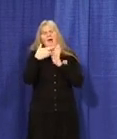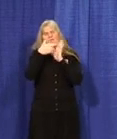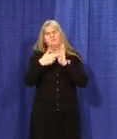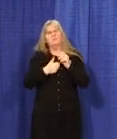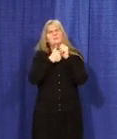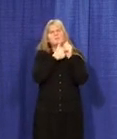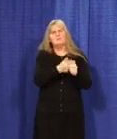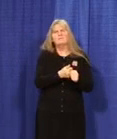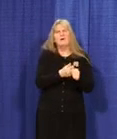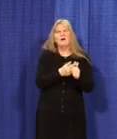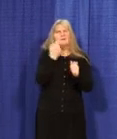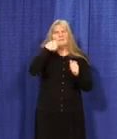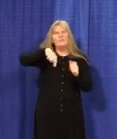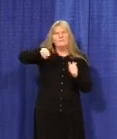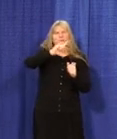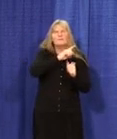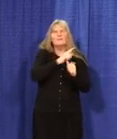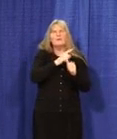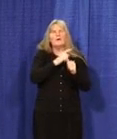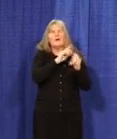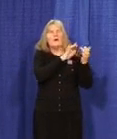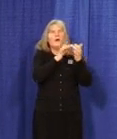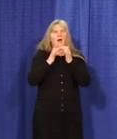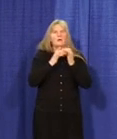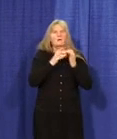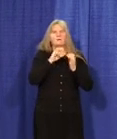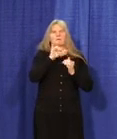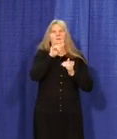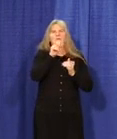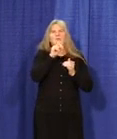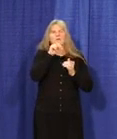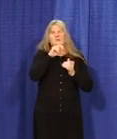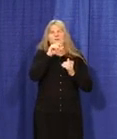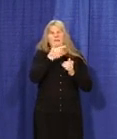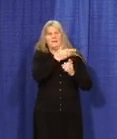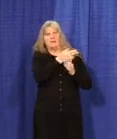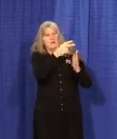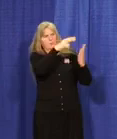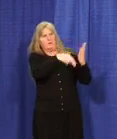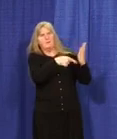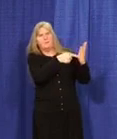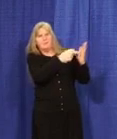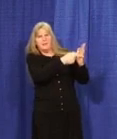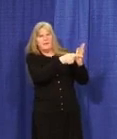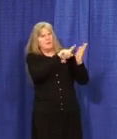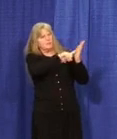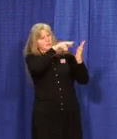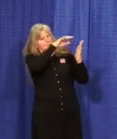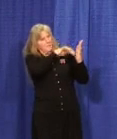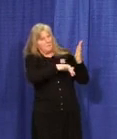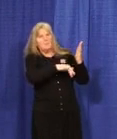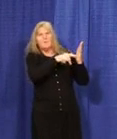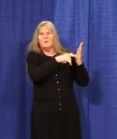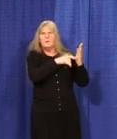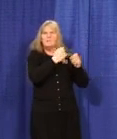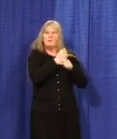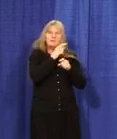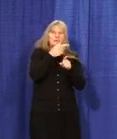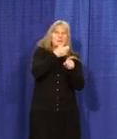for all you ghosts and goblins available online at Yukon.ca. Please have a look and make sure the kids in your neighbourhood